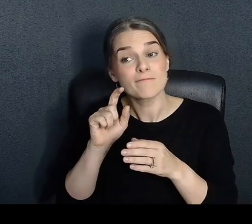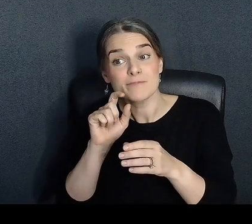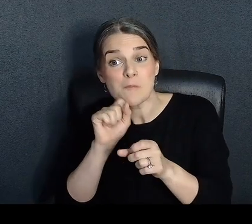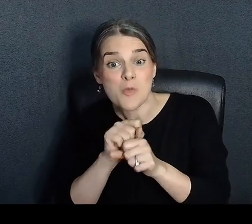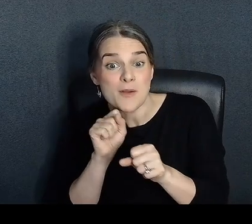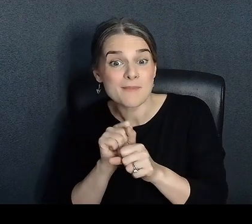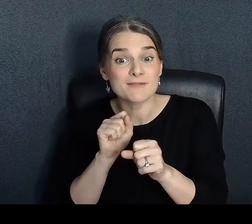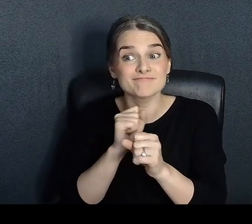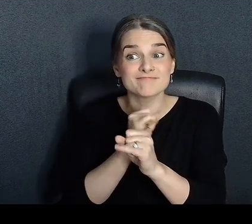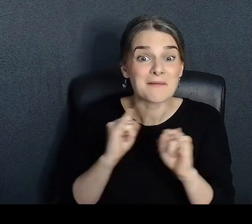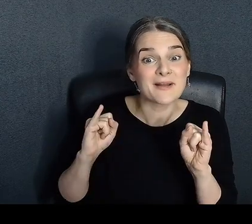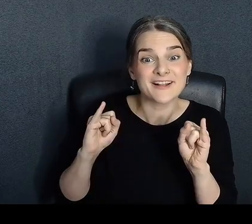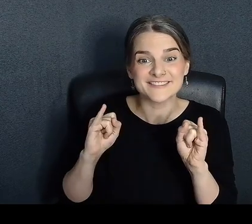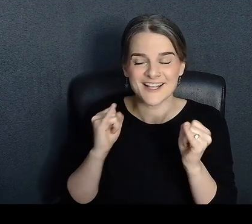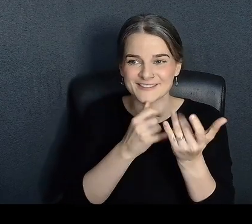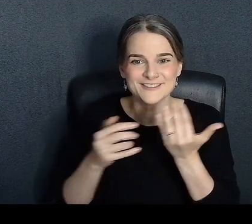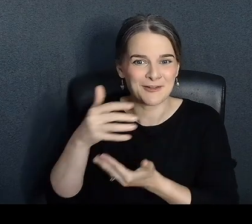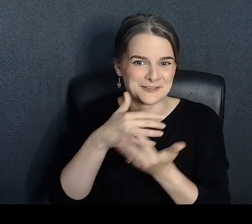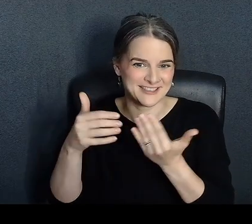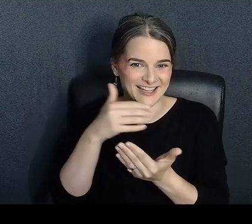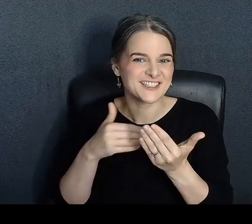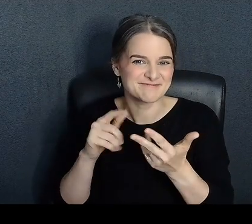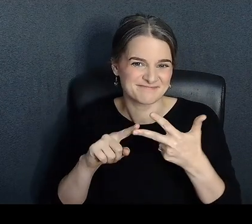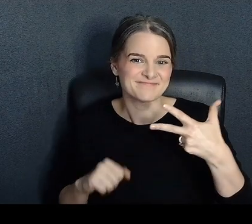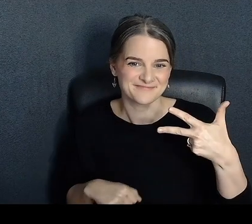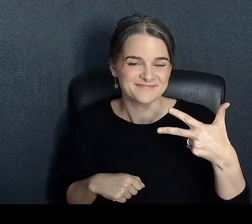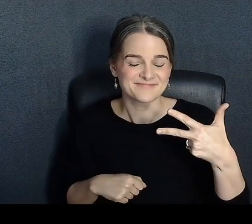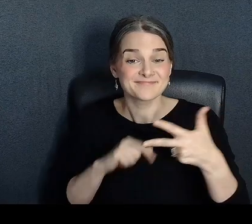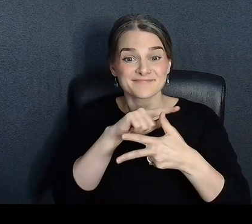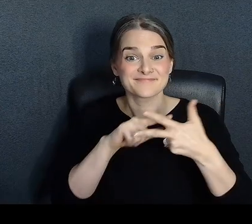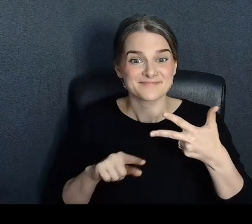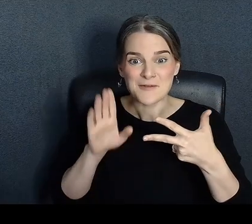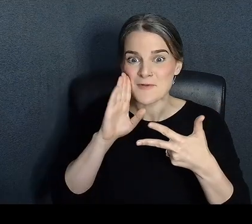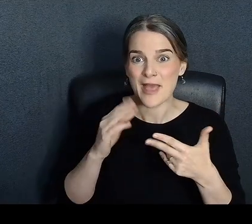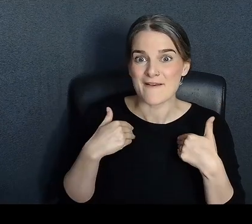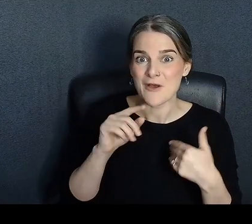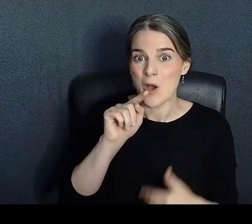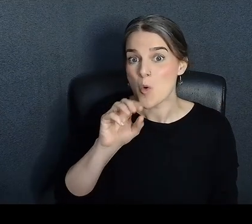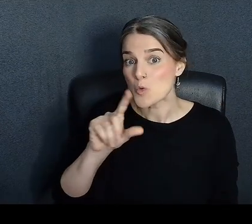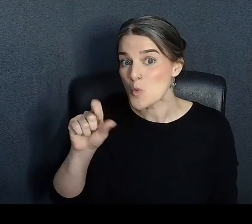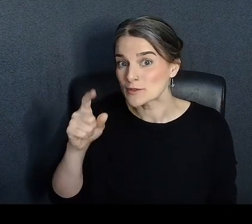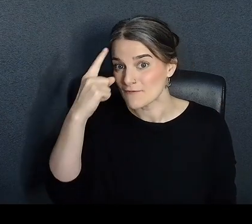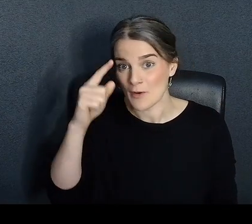So we'll be having tools for hearing, we'll have tools for vision, we'll have tools for reading,